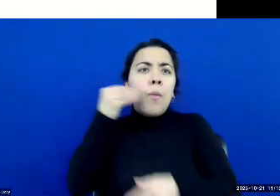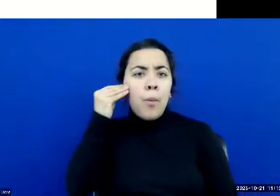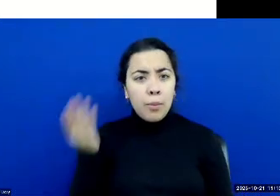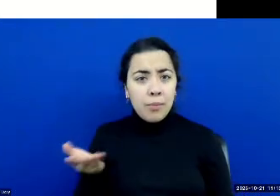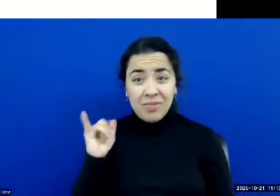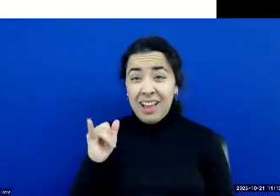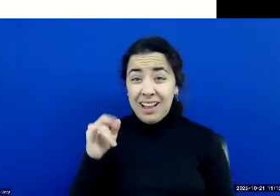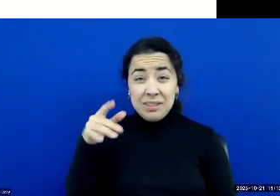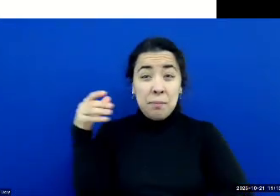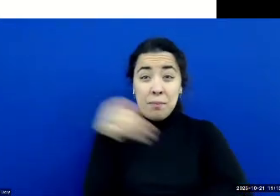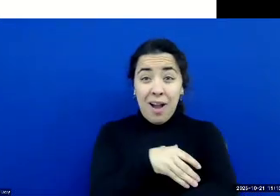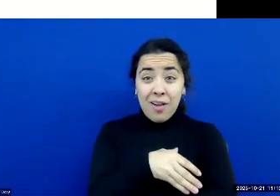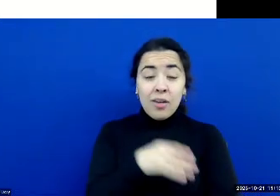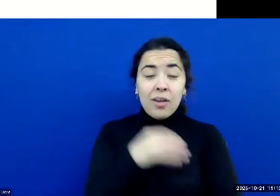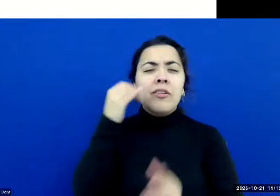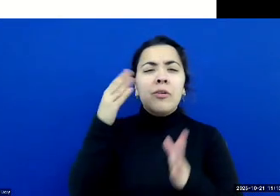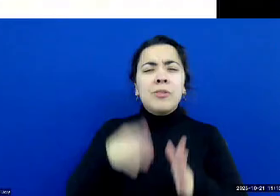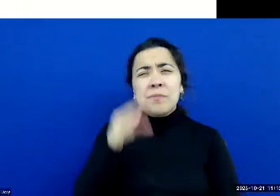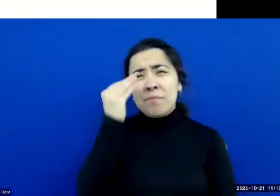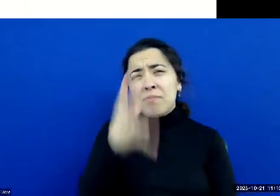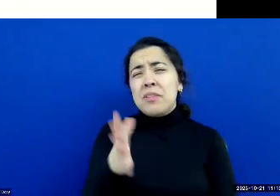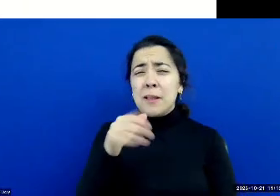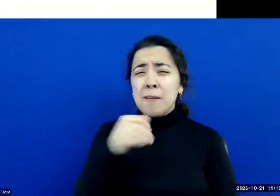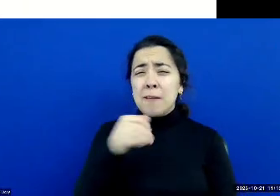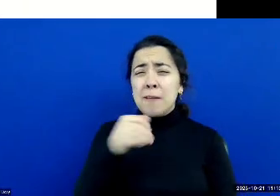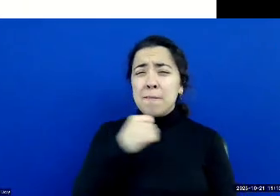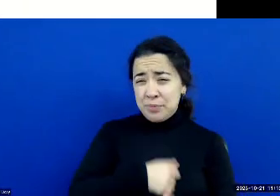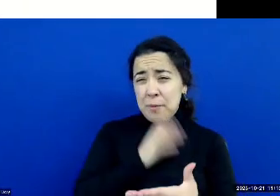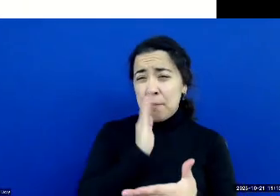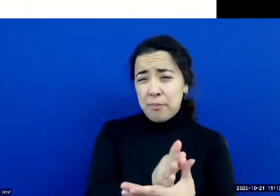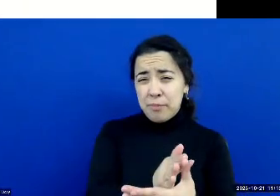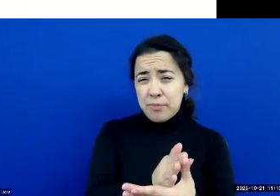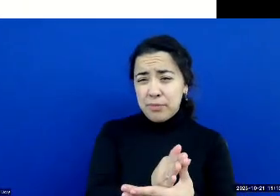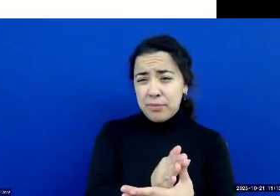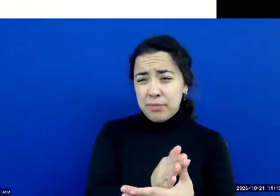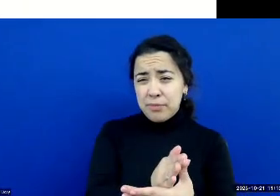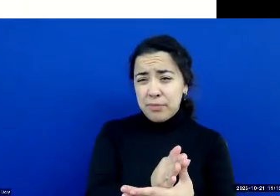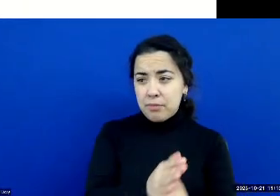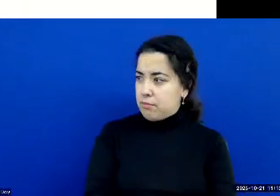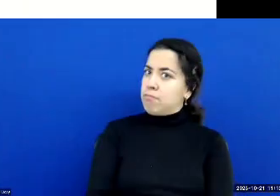Kathleen DeForest: Right? Think about the last time someone maybe came up to you and said, hey, I'm really sorry to bother you, but…